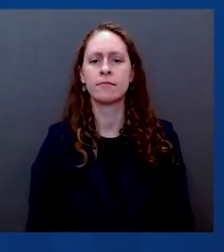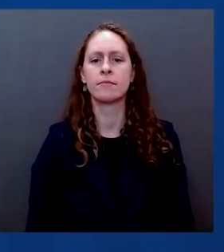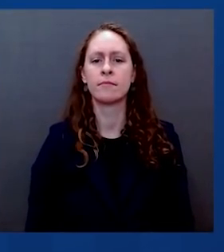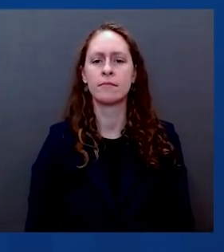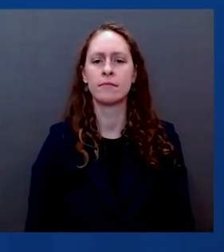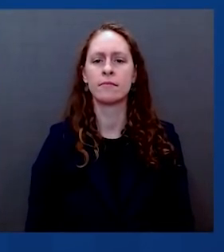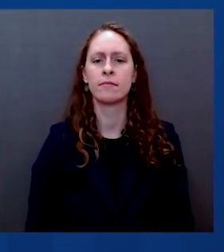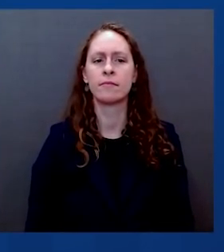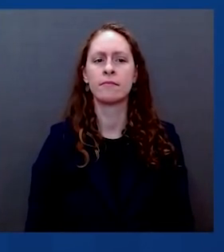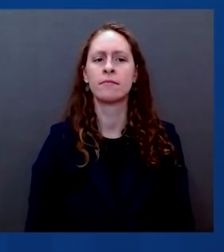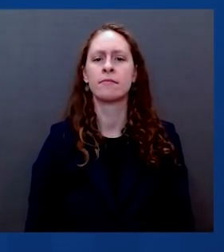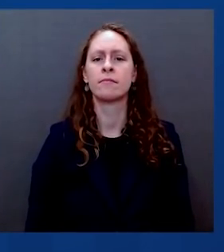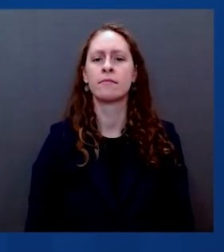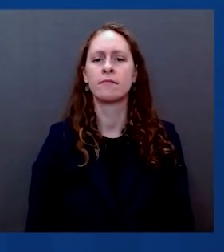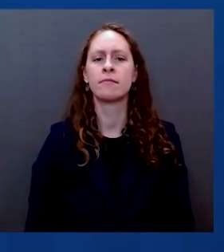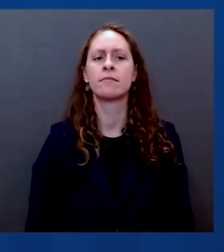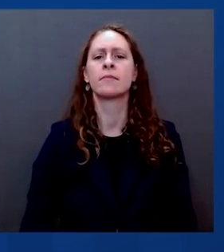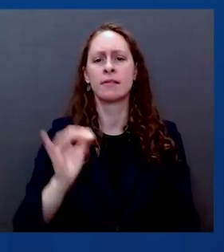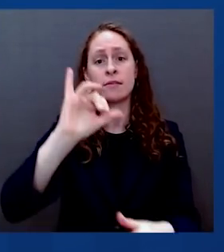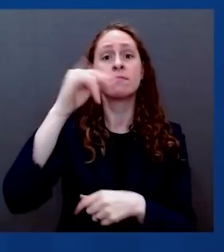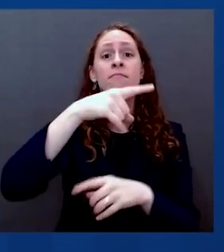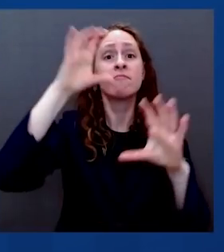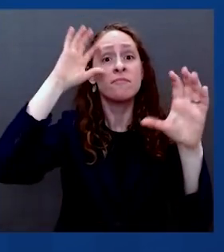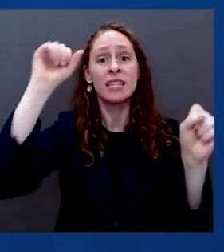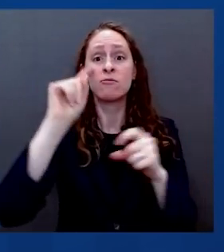Dropping your ballots off to secure drop boxes --